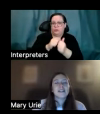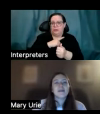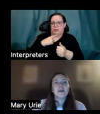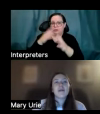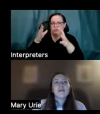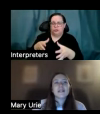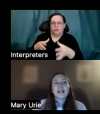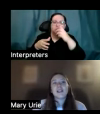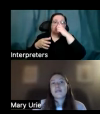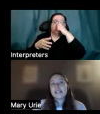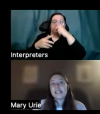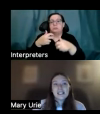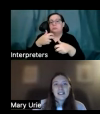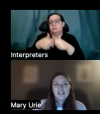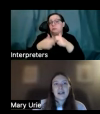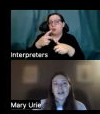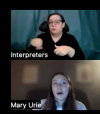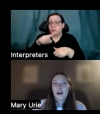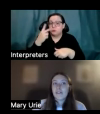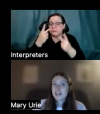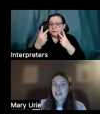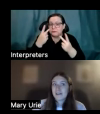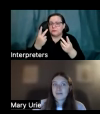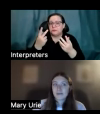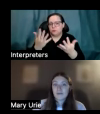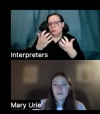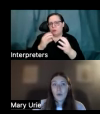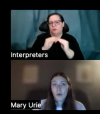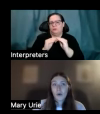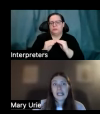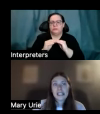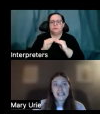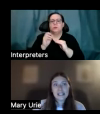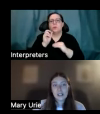problems that you see that you want fixed, or ideas that you